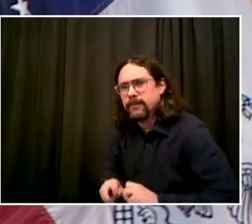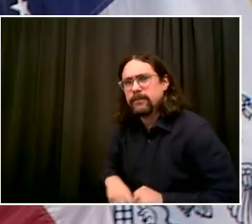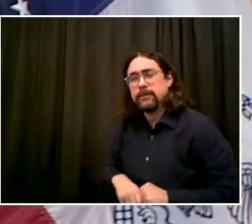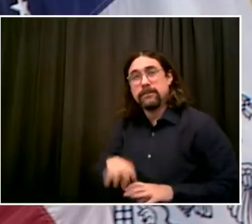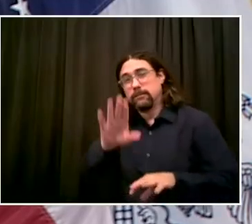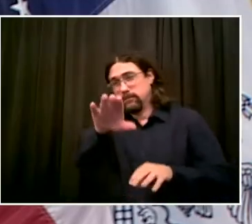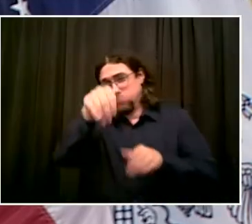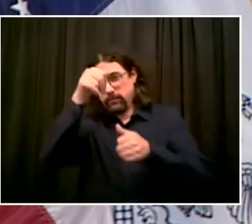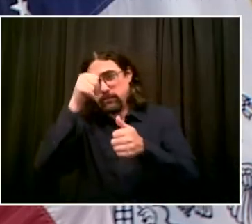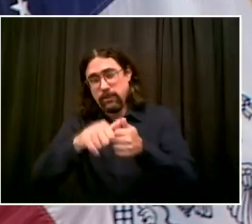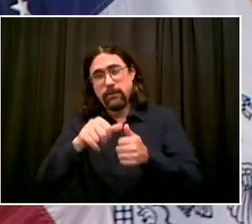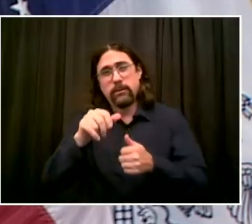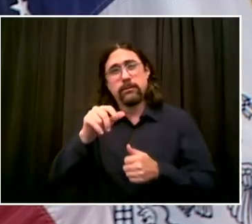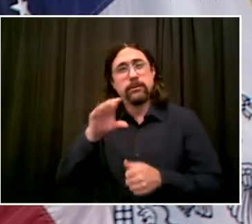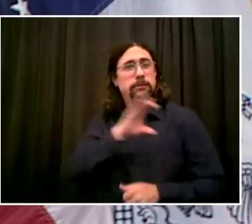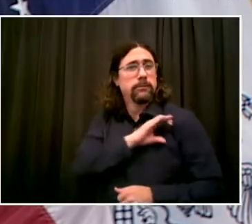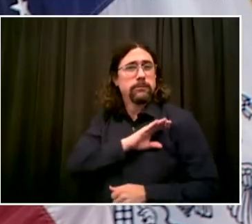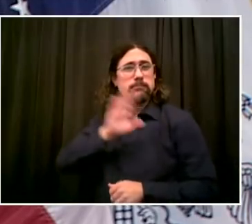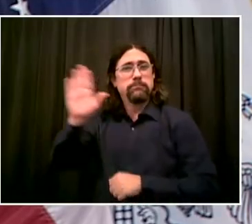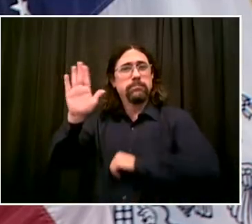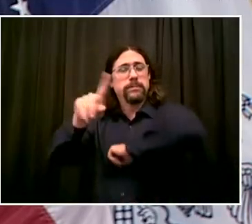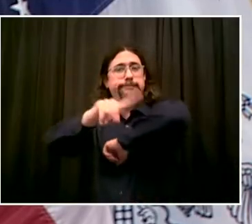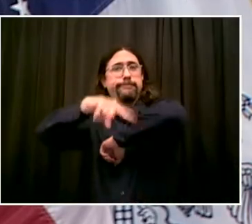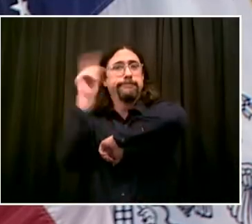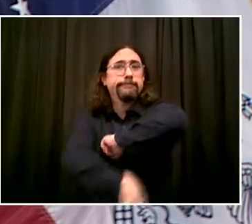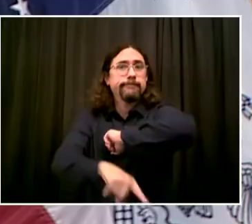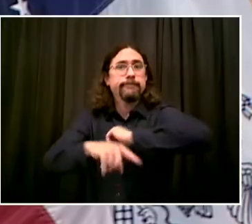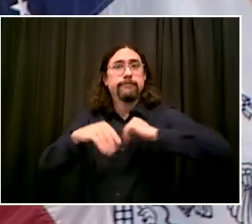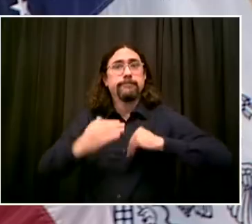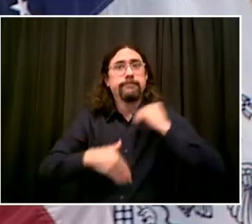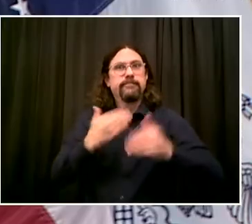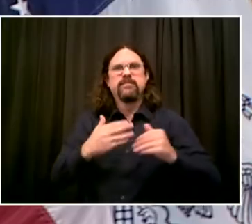SPEEDING UP NO. W HET USSPEIONSNS YOU SAW IN THE